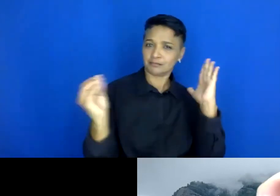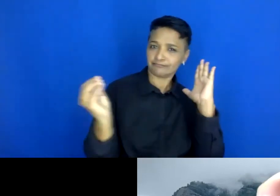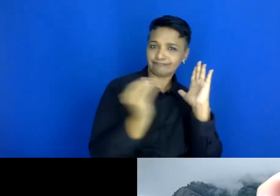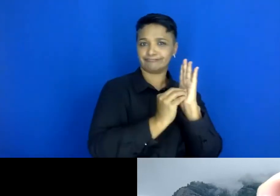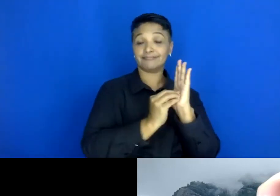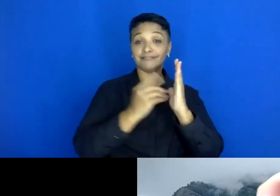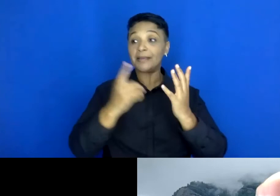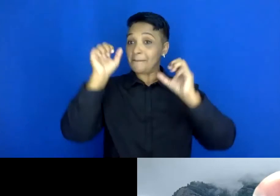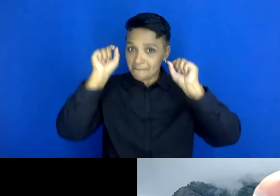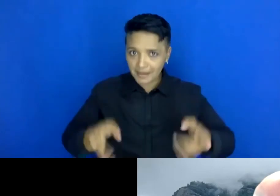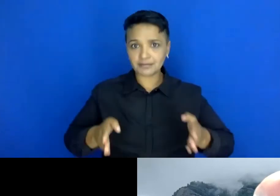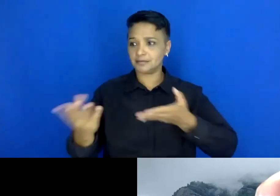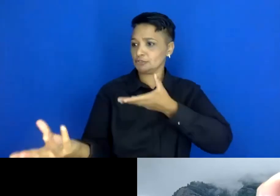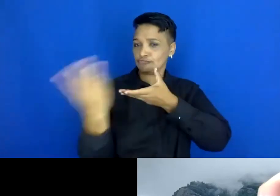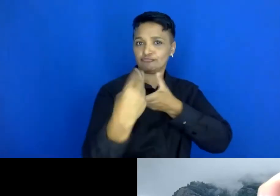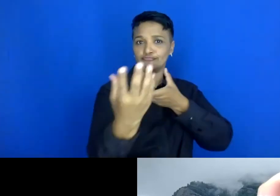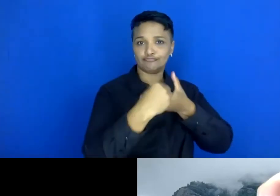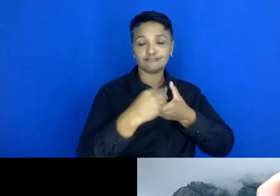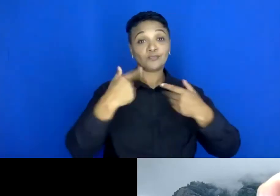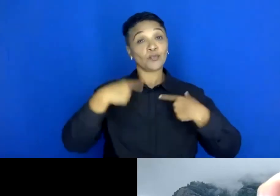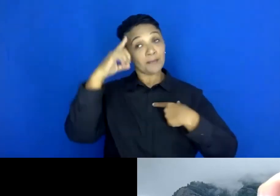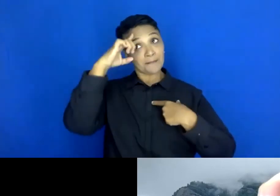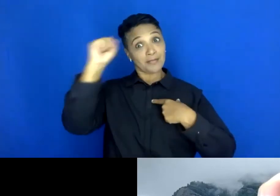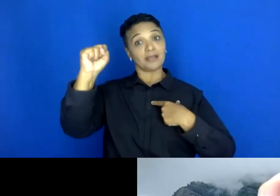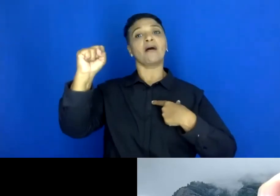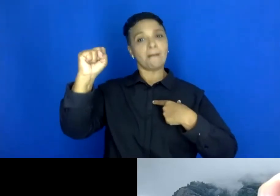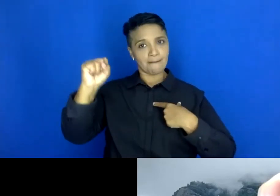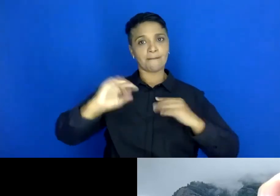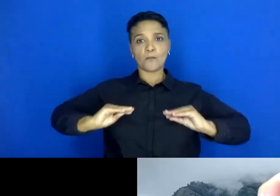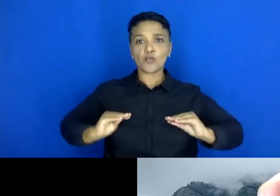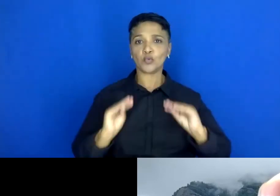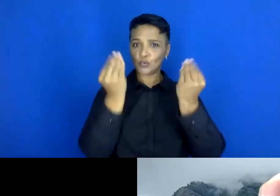know that young people are empowered to play a vital role in their own development as well as